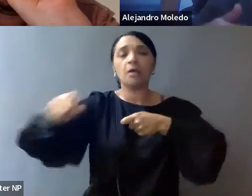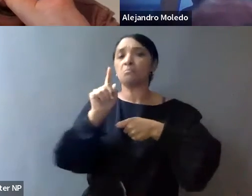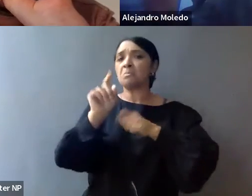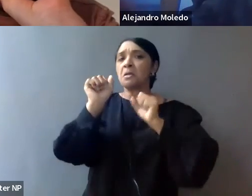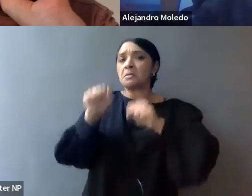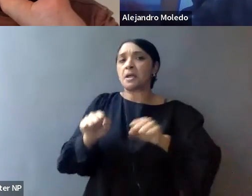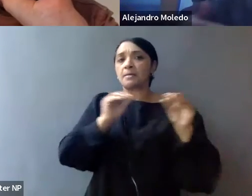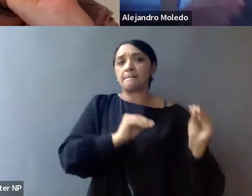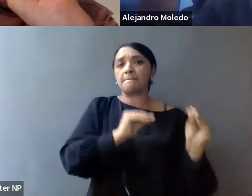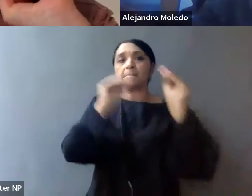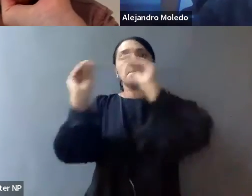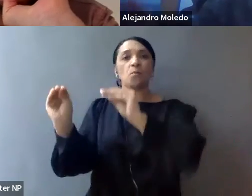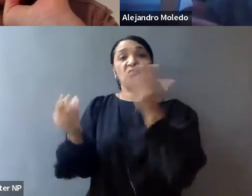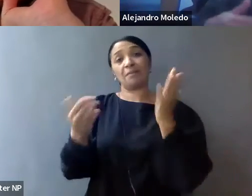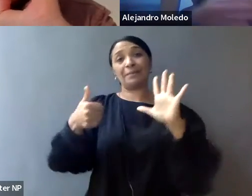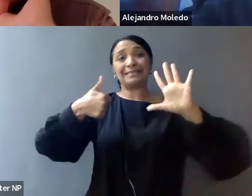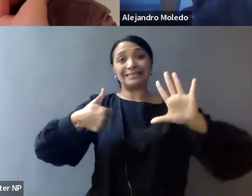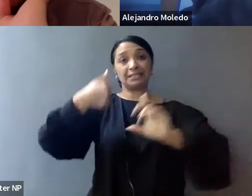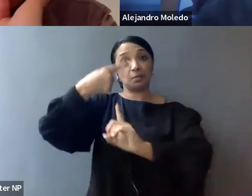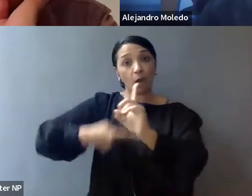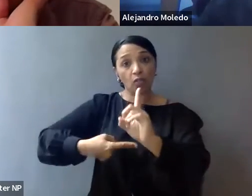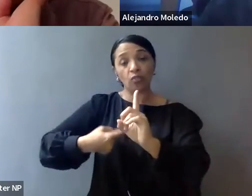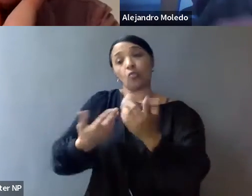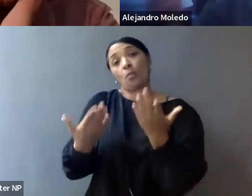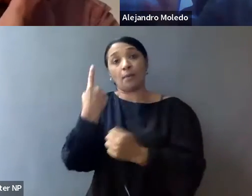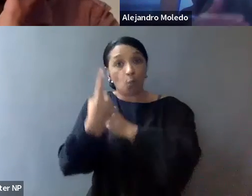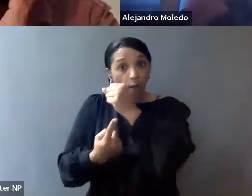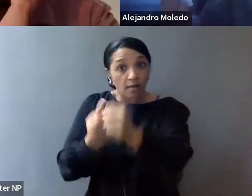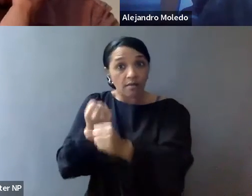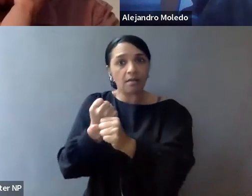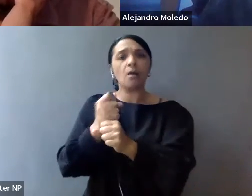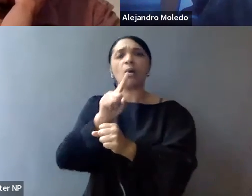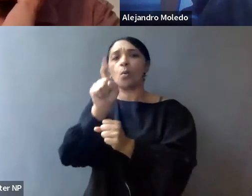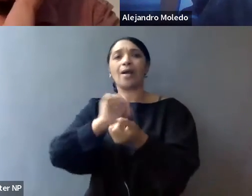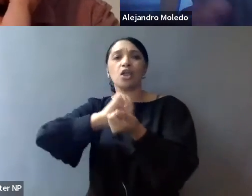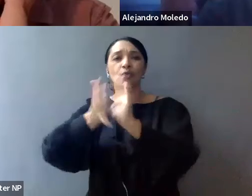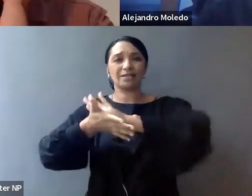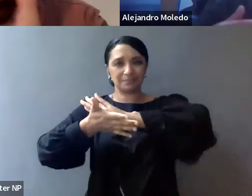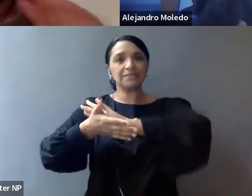so to move for a 6-month period or even a year because of Erasmus or otherwise,